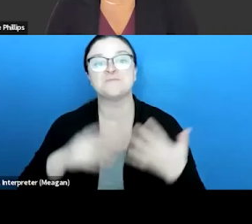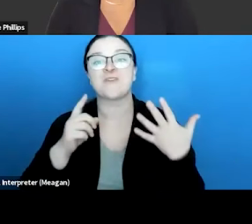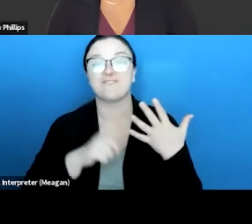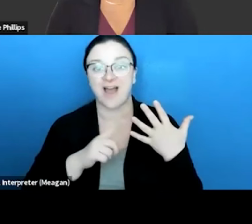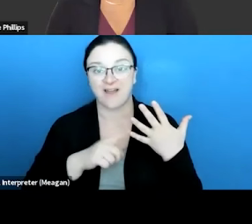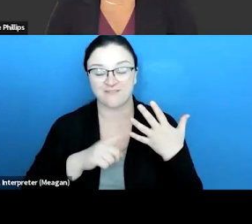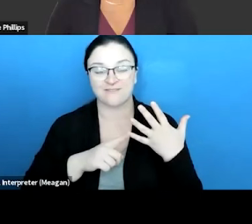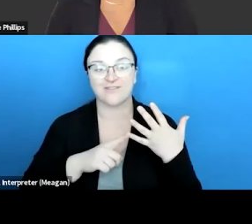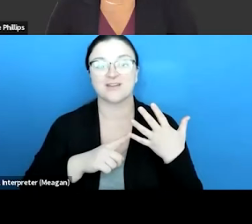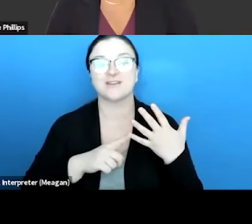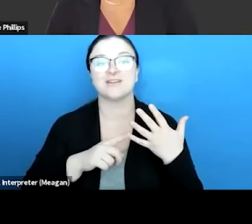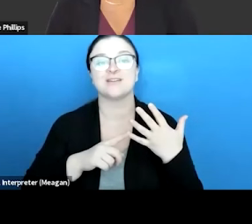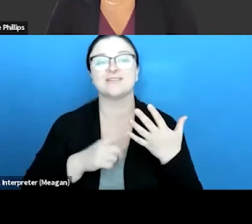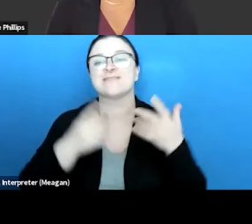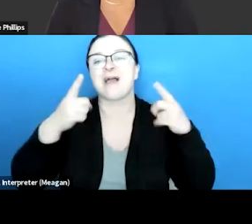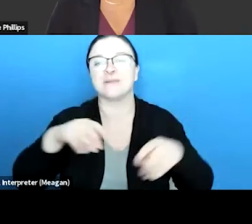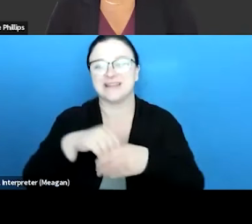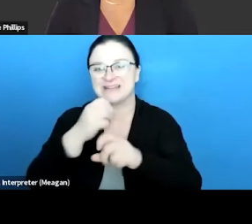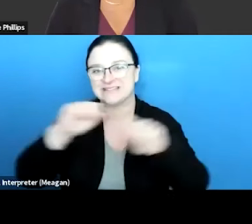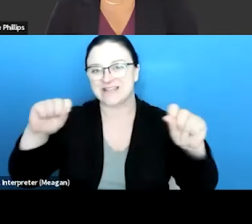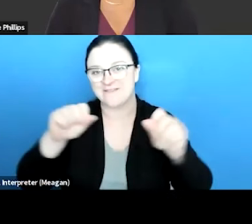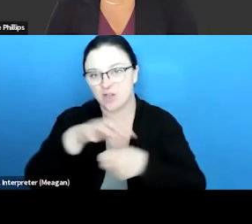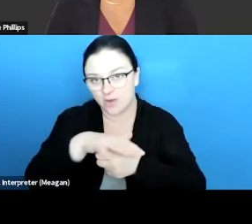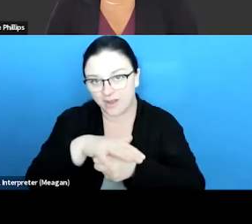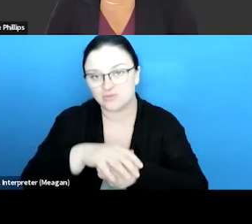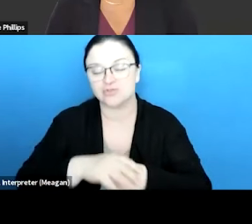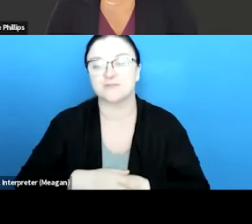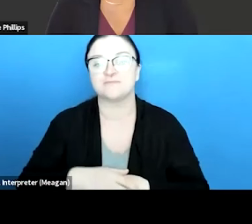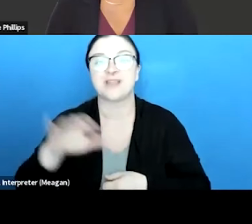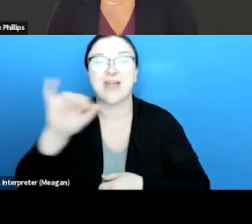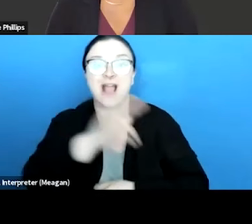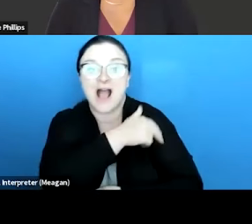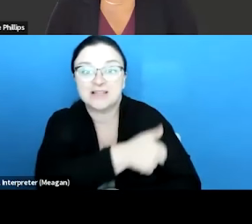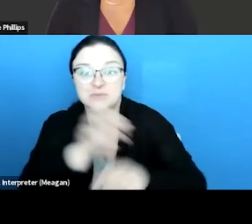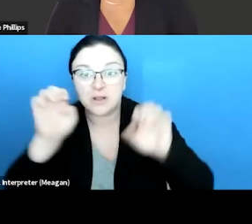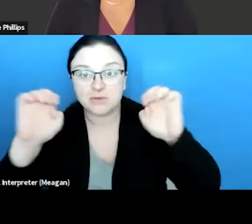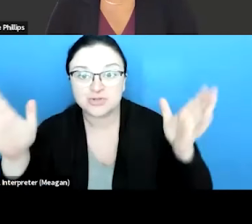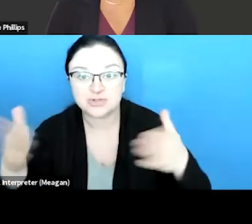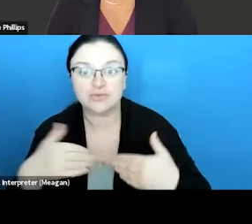that occur in a secure locations such as a hospital emergency room, a jail,